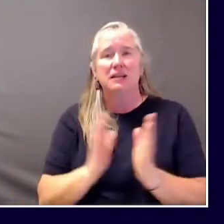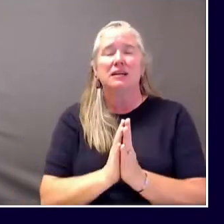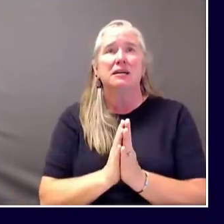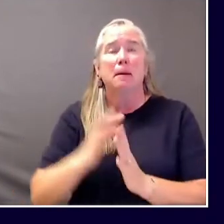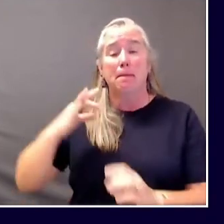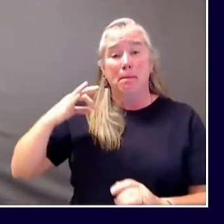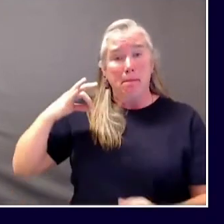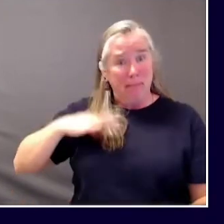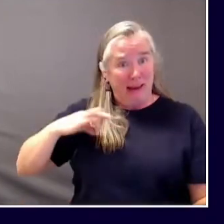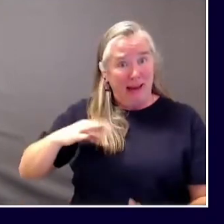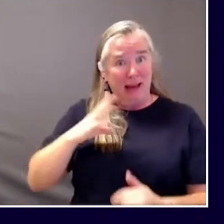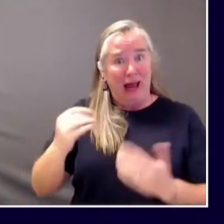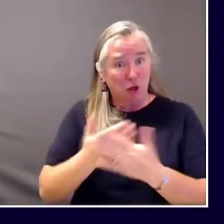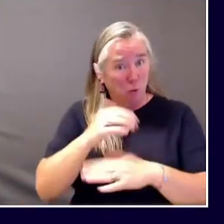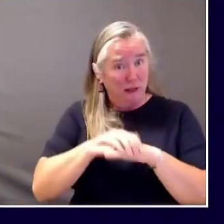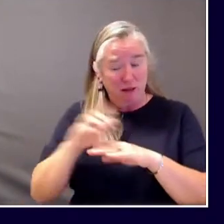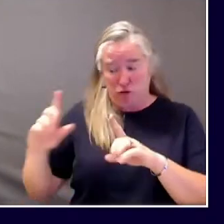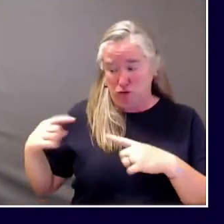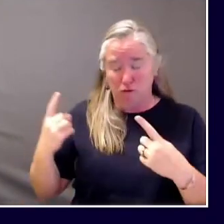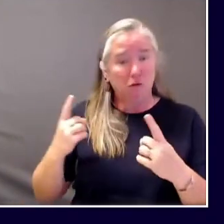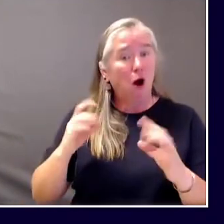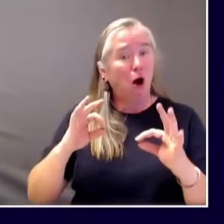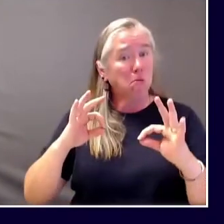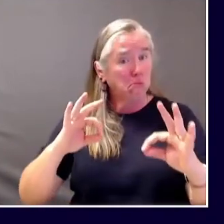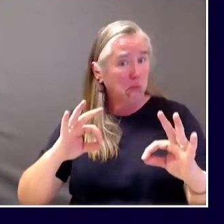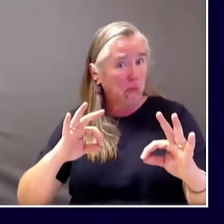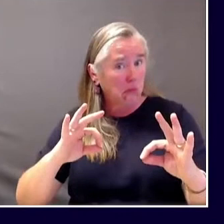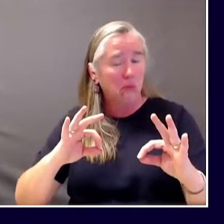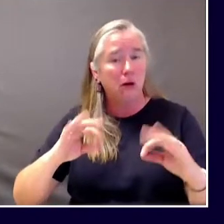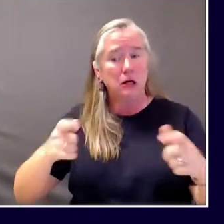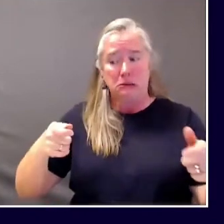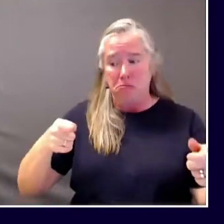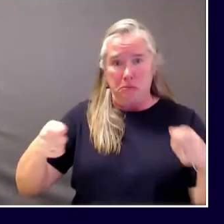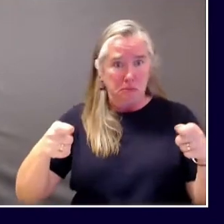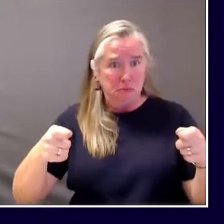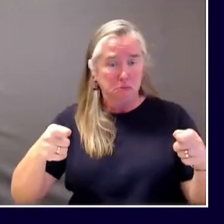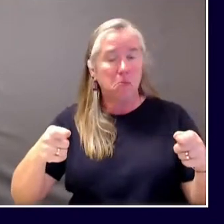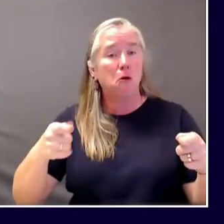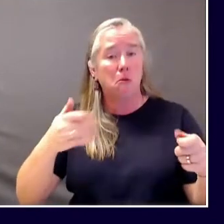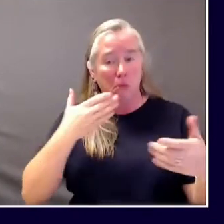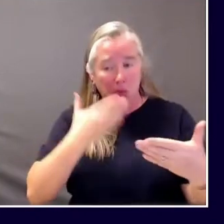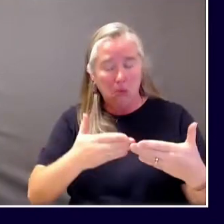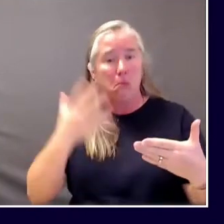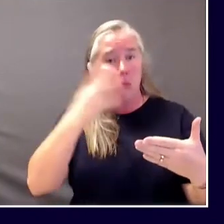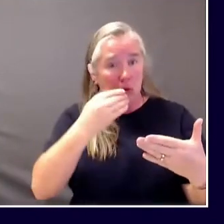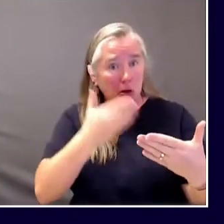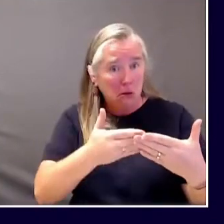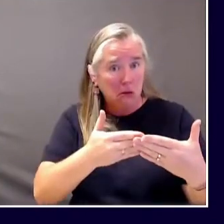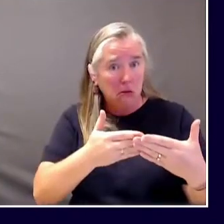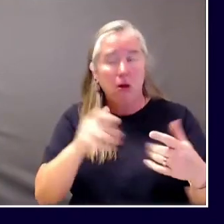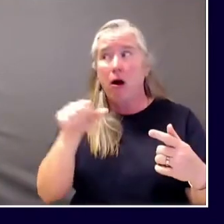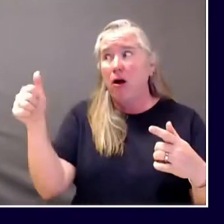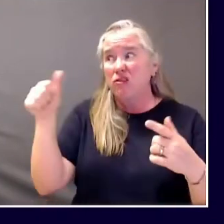states have withstood withstood